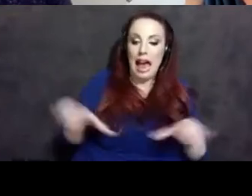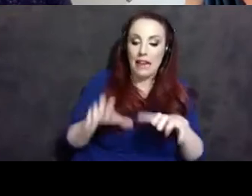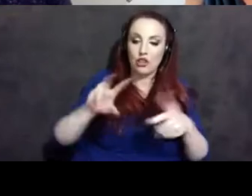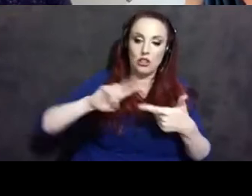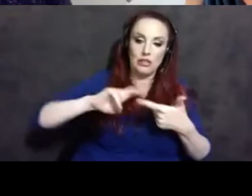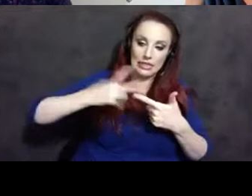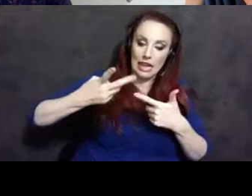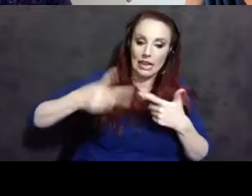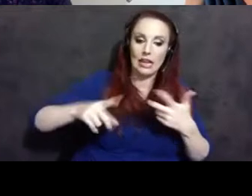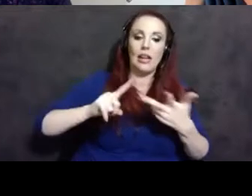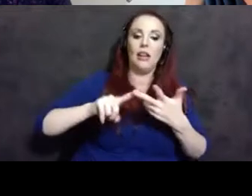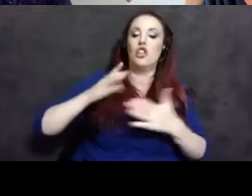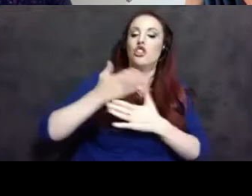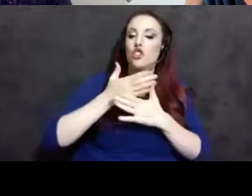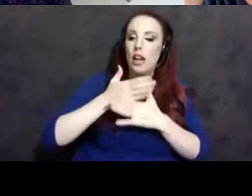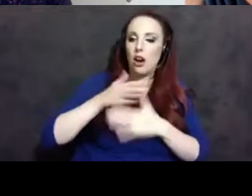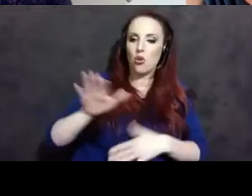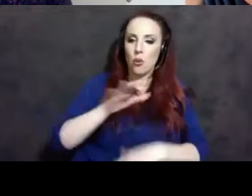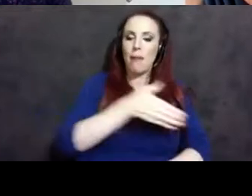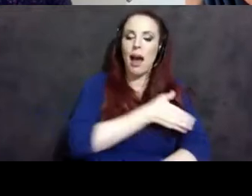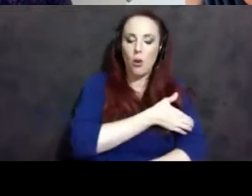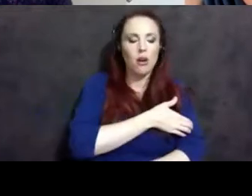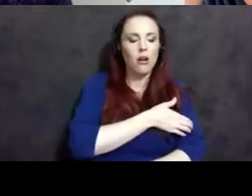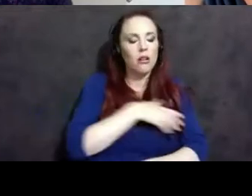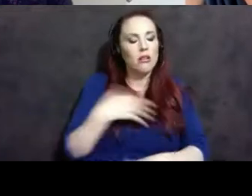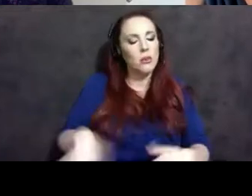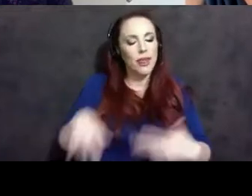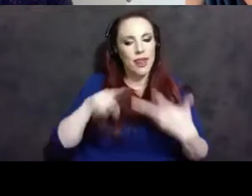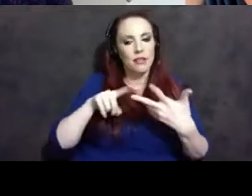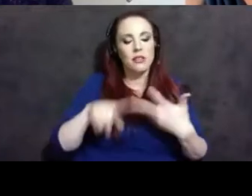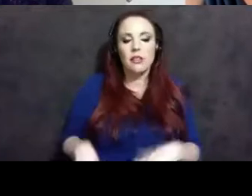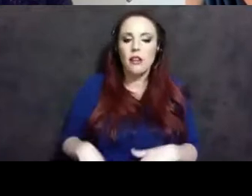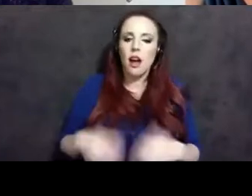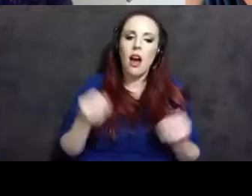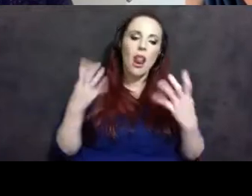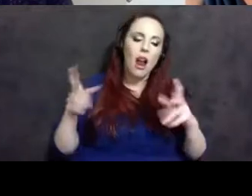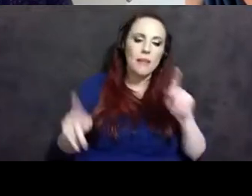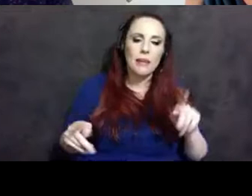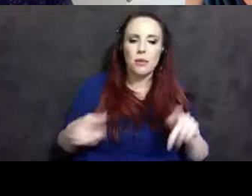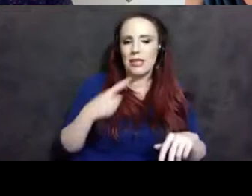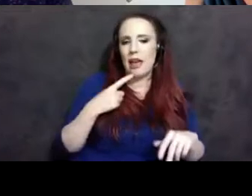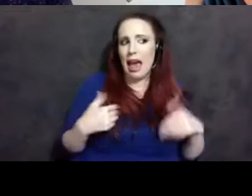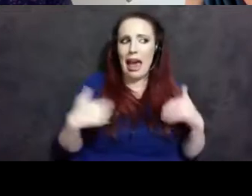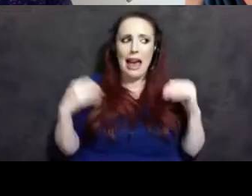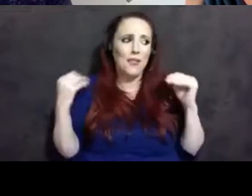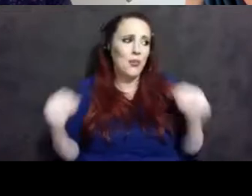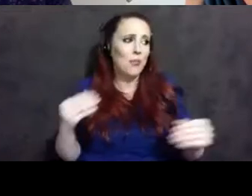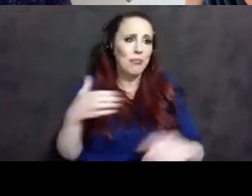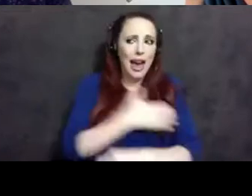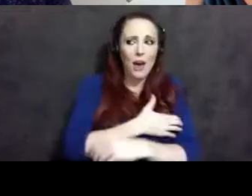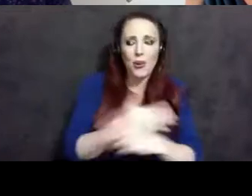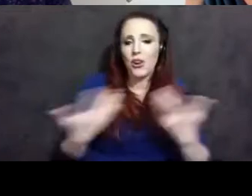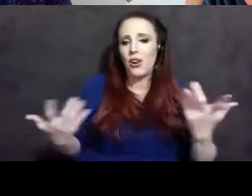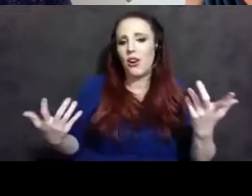I think a lot of people like to say, ‘I don't have any power to do it, I'm not in